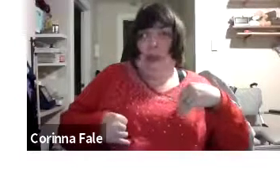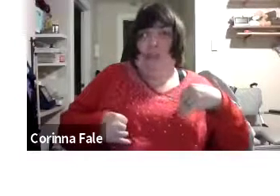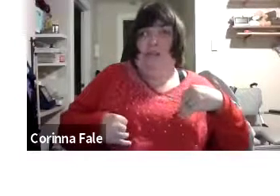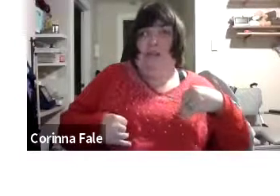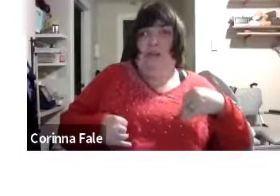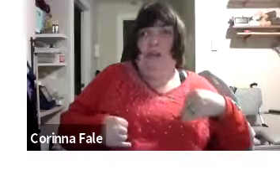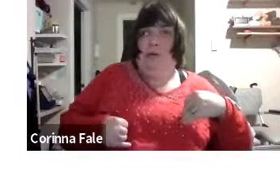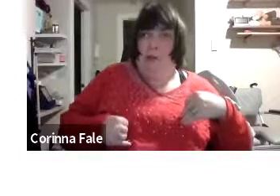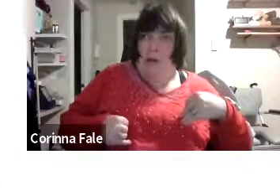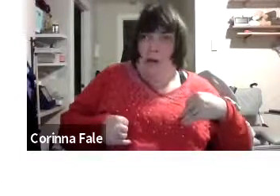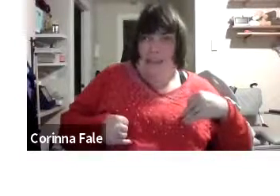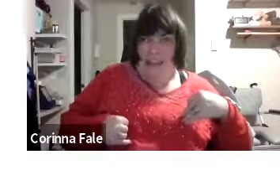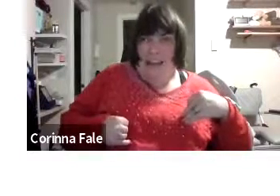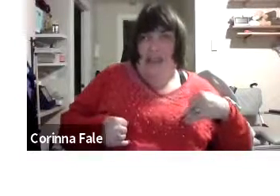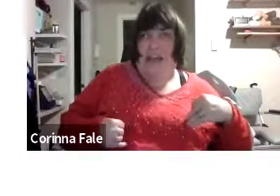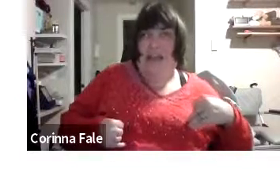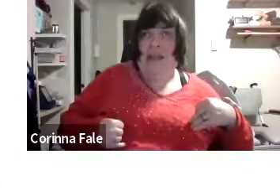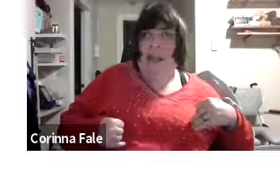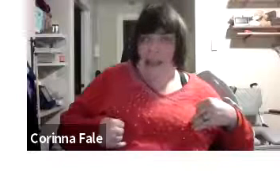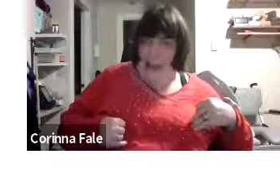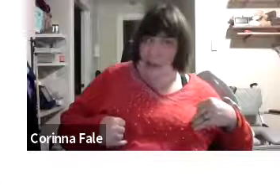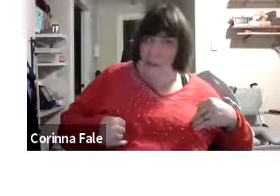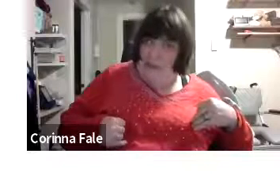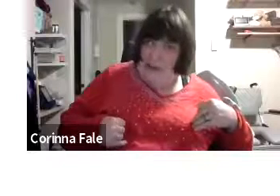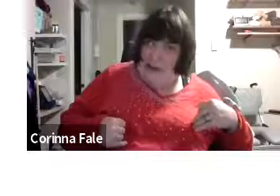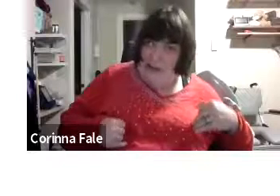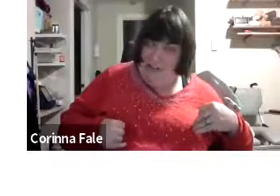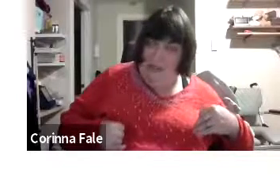Corinna Fale: Good quality care providers.